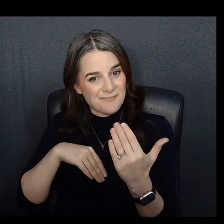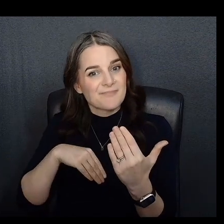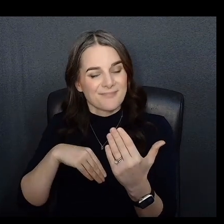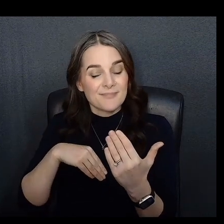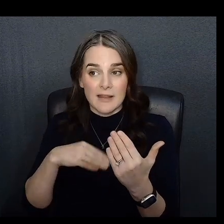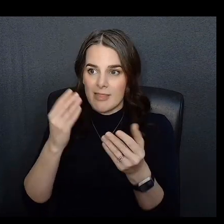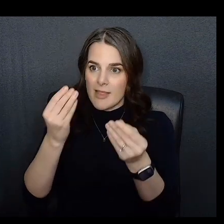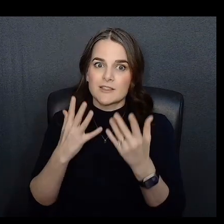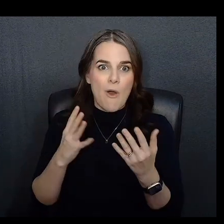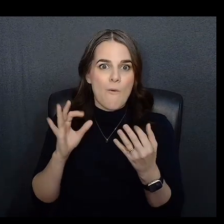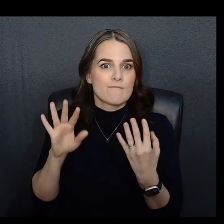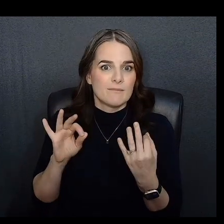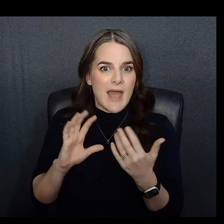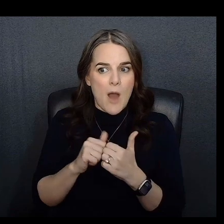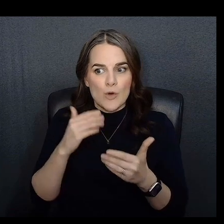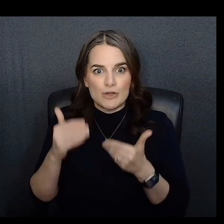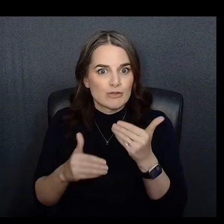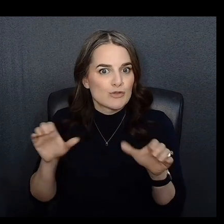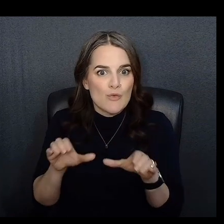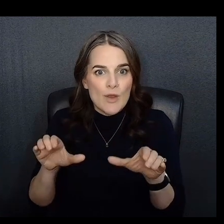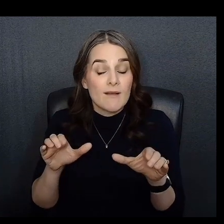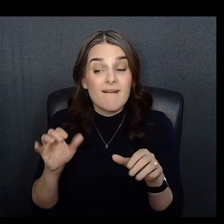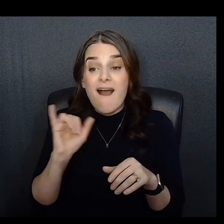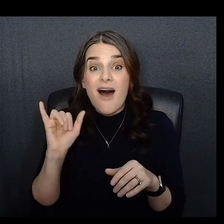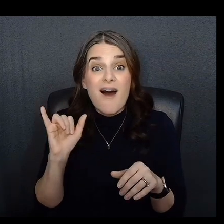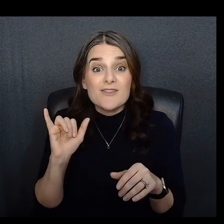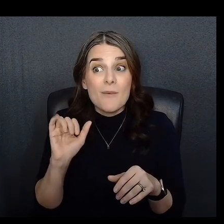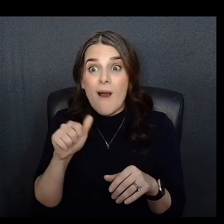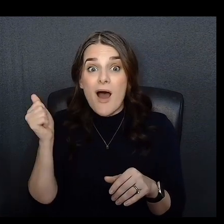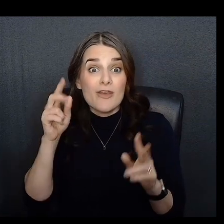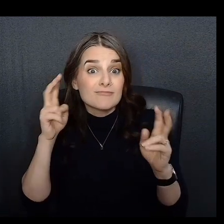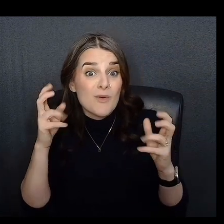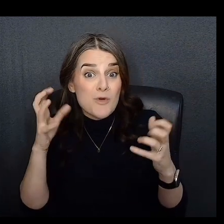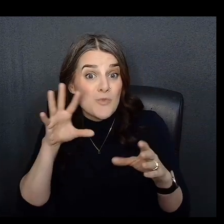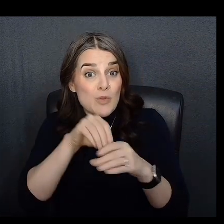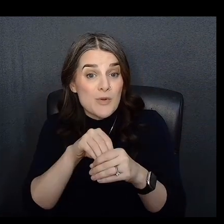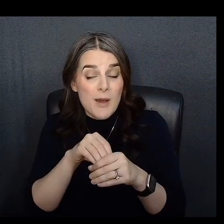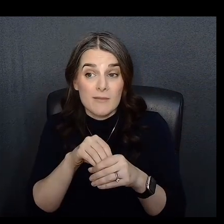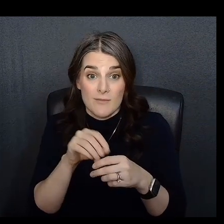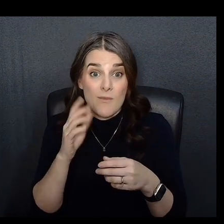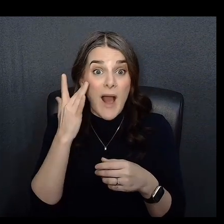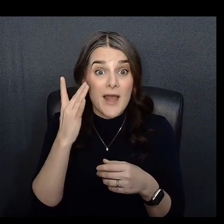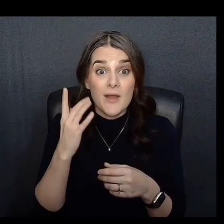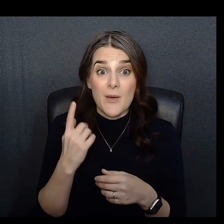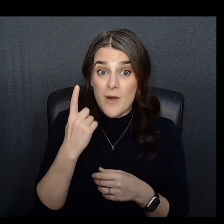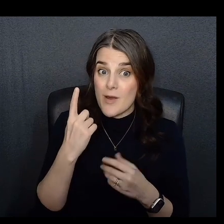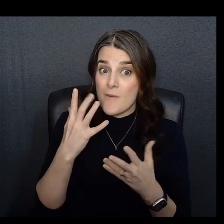And then also other things that we can include so that we can make sure that one, we keep getting funded to be able to provide you